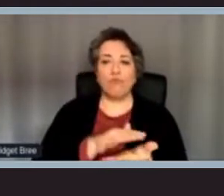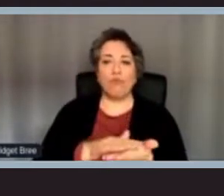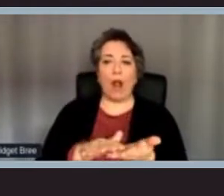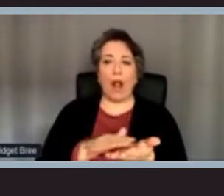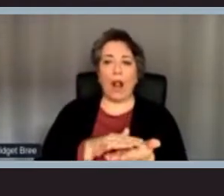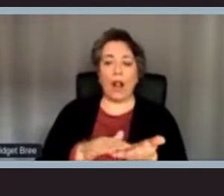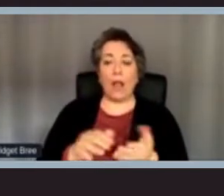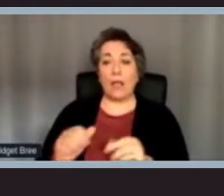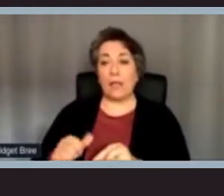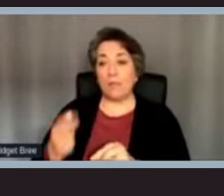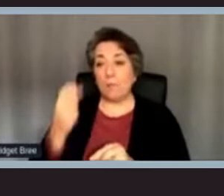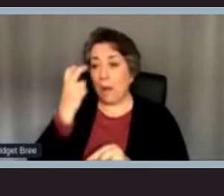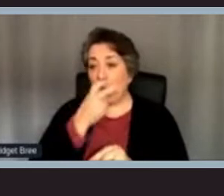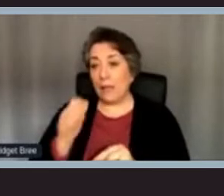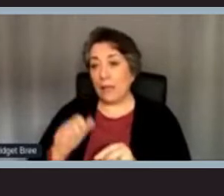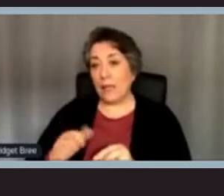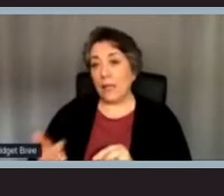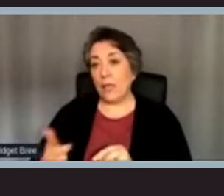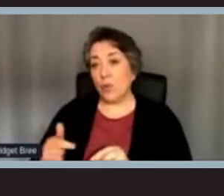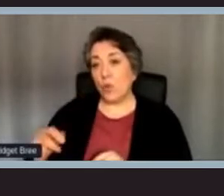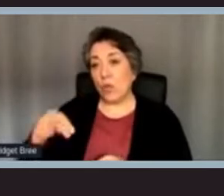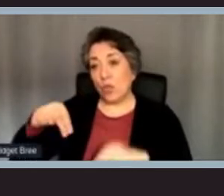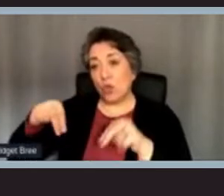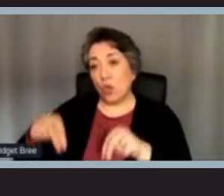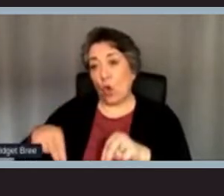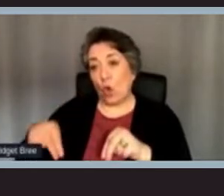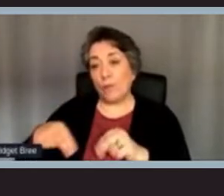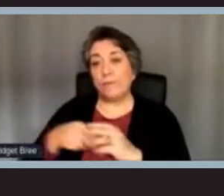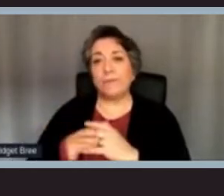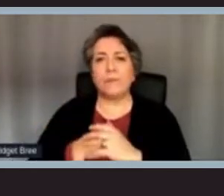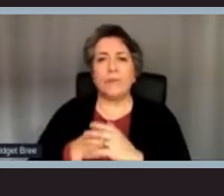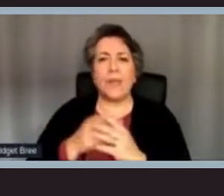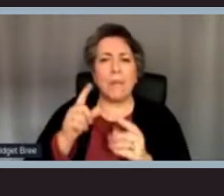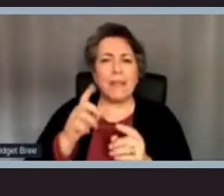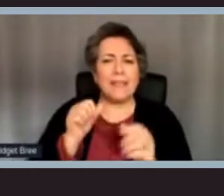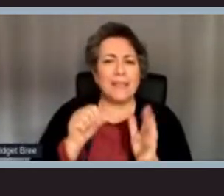The white text is very difficult to read because the photograph has a lot of light colours.